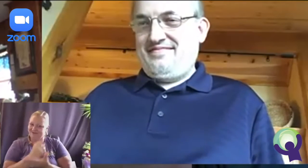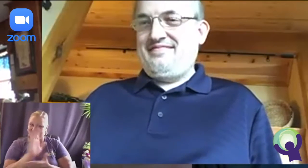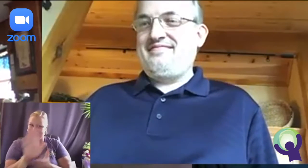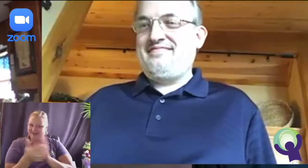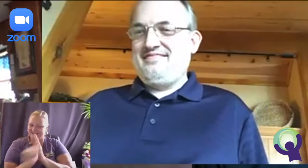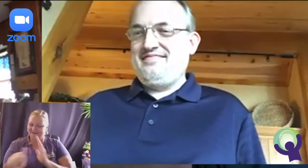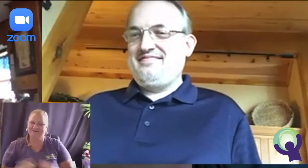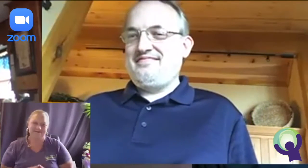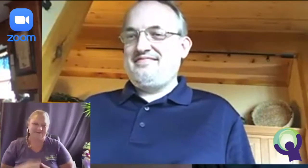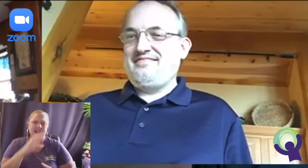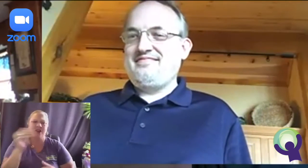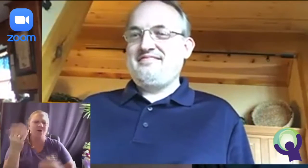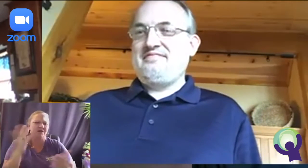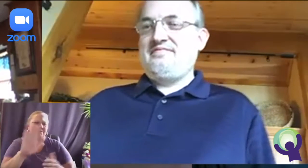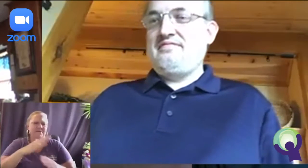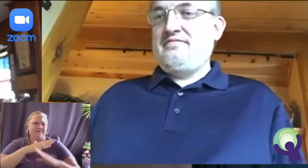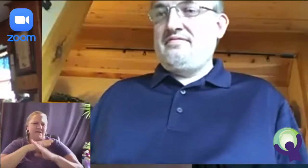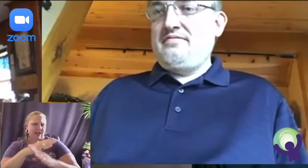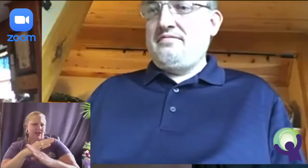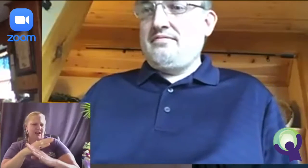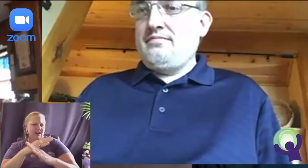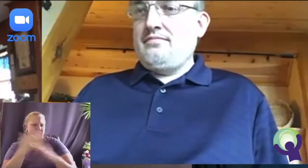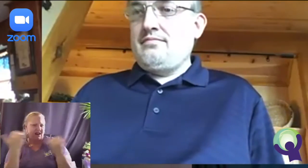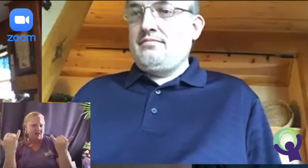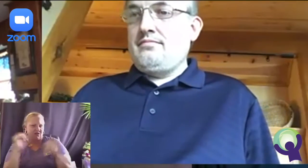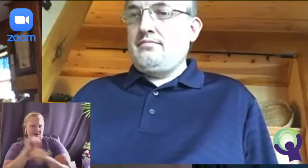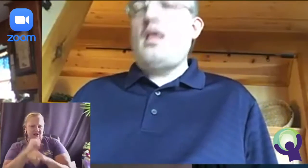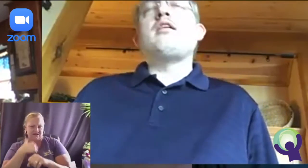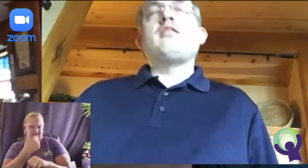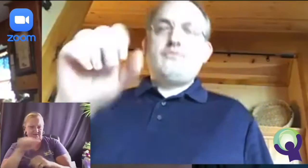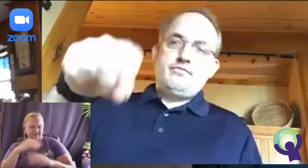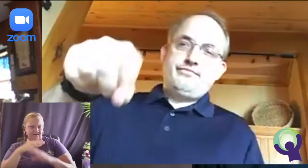got those skills and those are great skills to have. What about barriers at your current job?